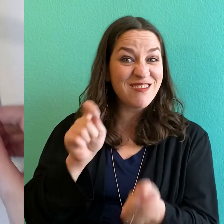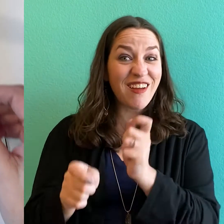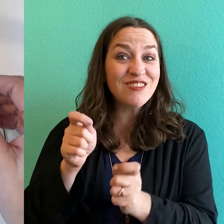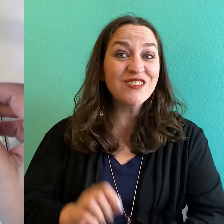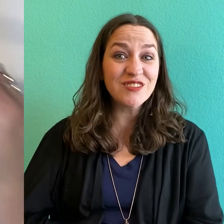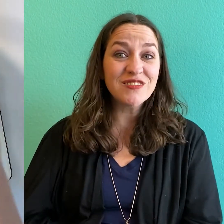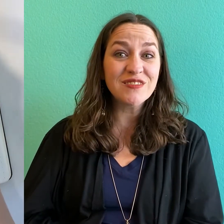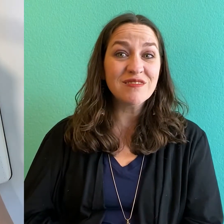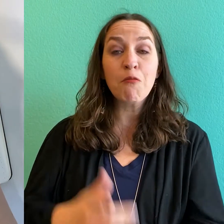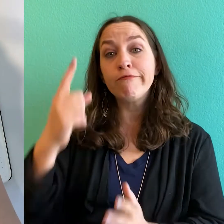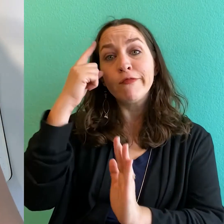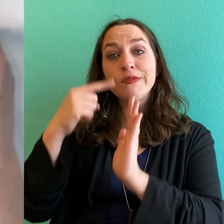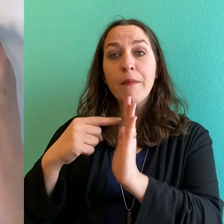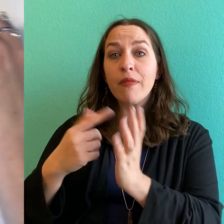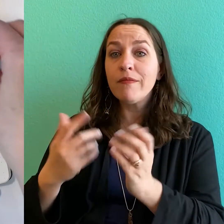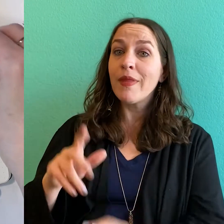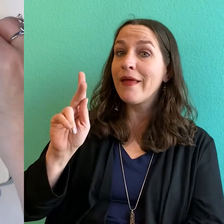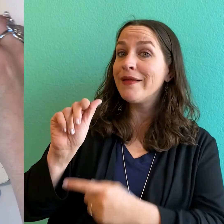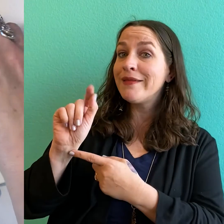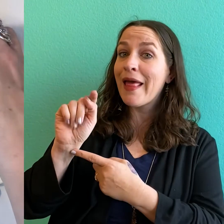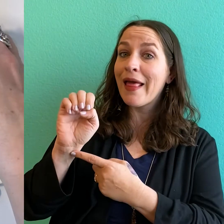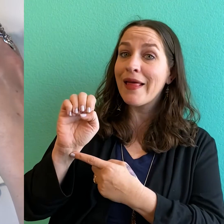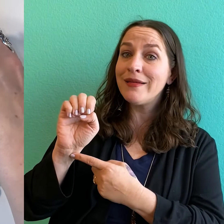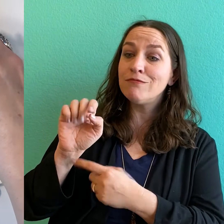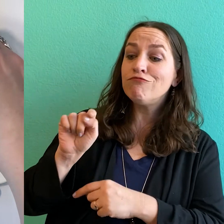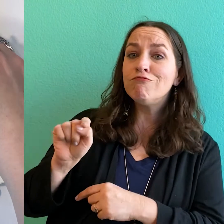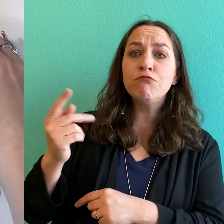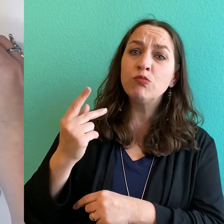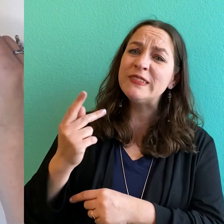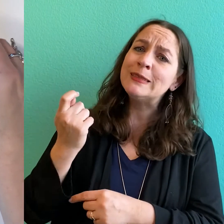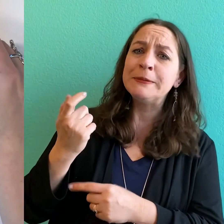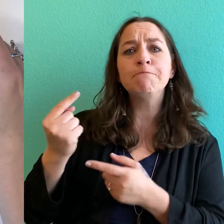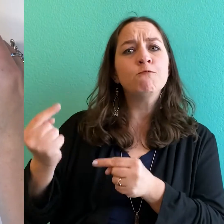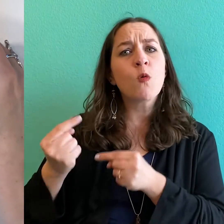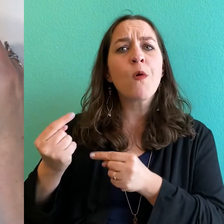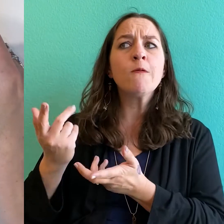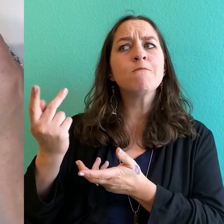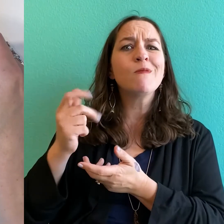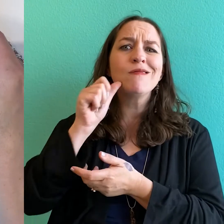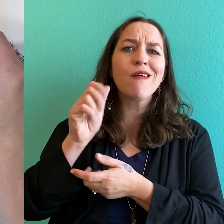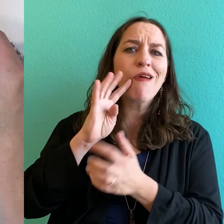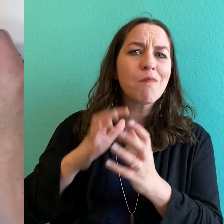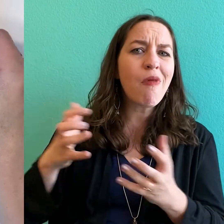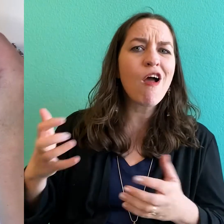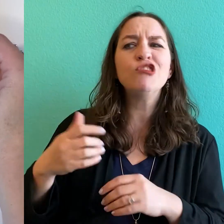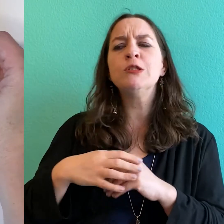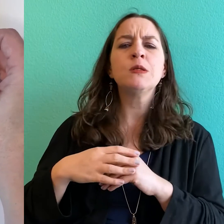it. So I might say, you know what I need, Kate? You know, maybe we we've had some tough times or maybe we haven't talked a lot